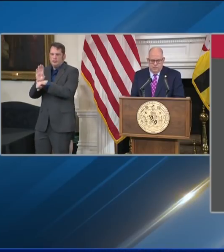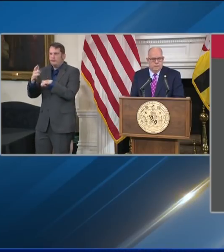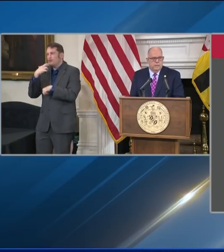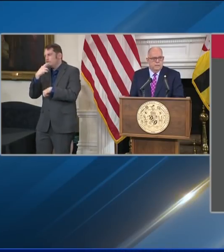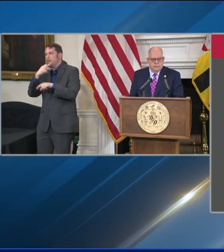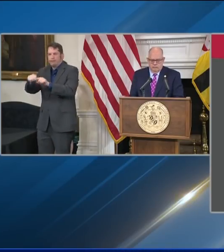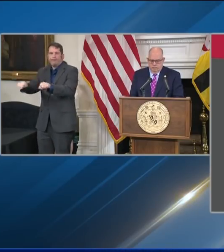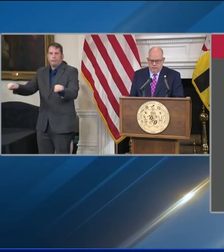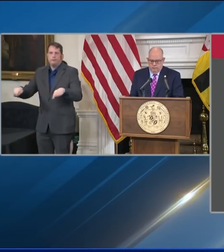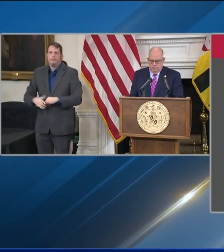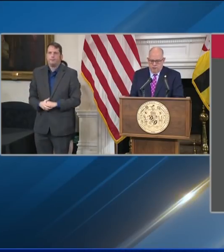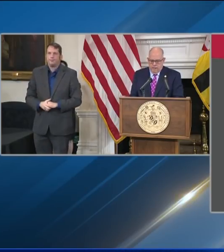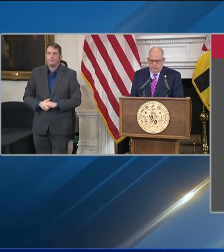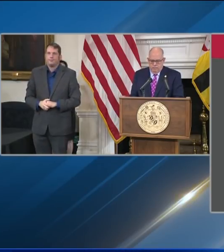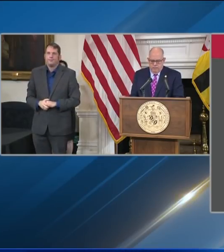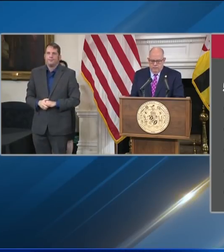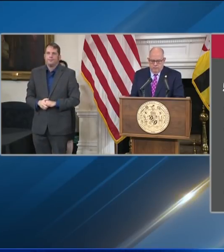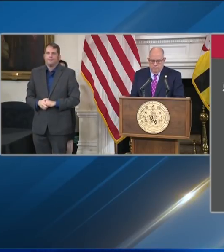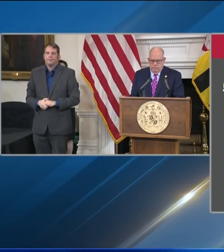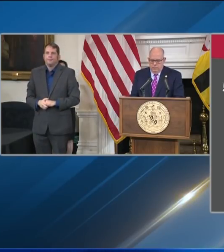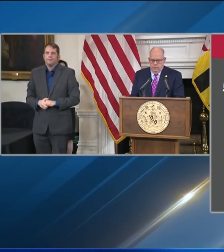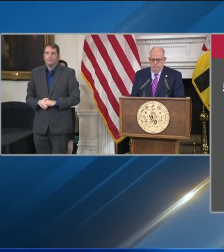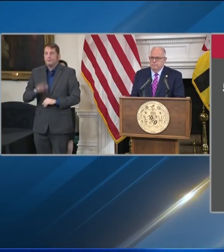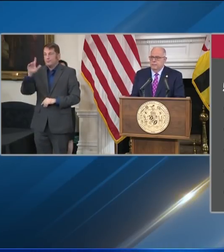ASSISTANCE.